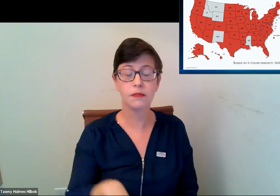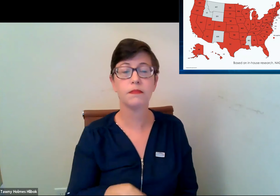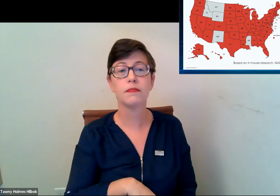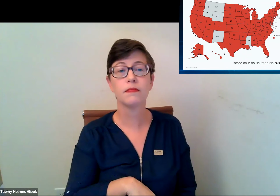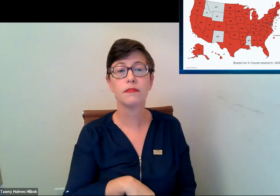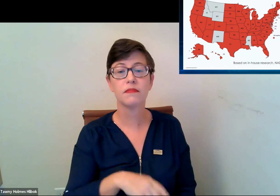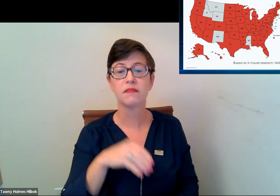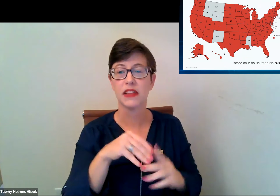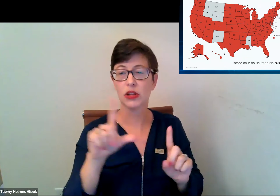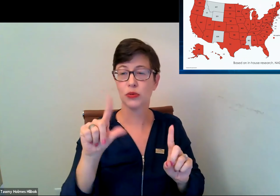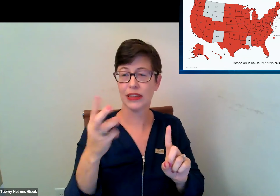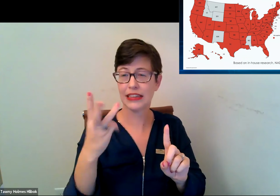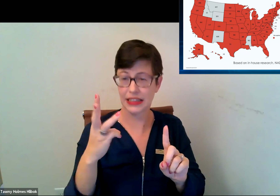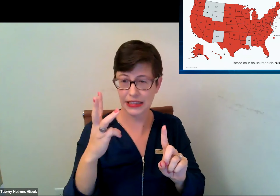Now this is referring to here in the United States